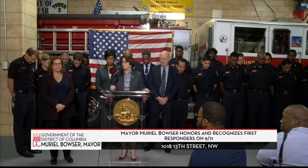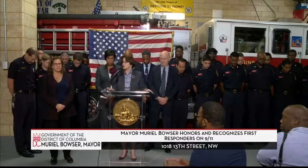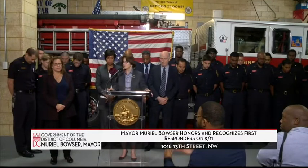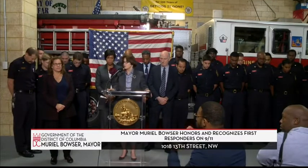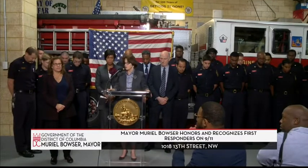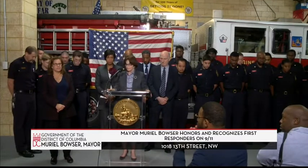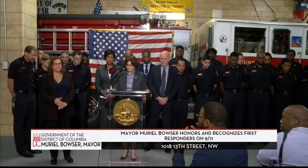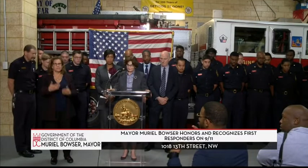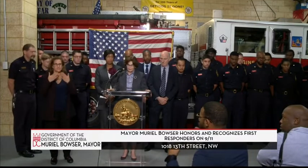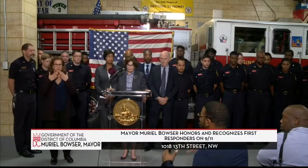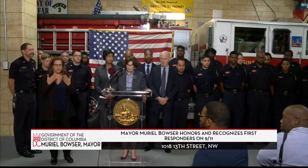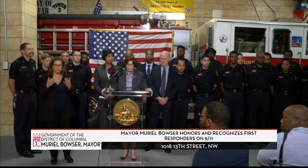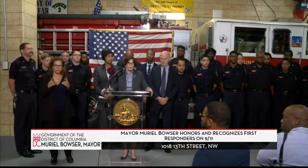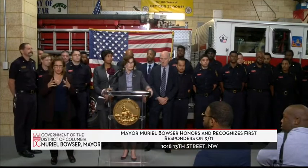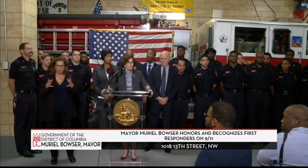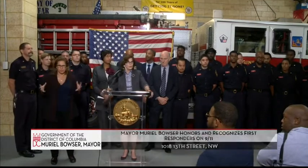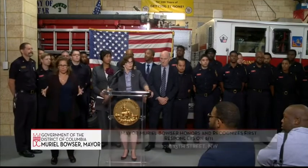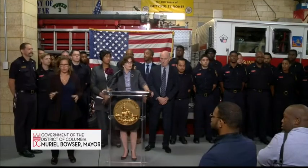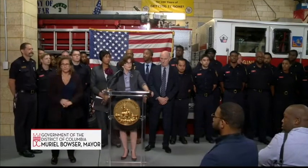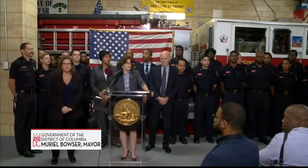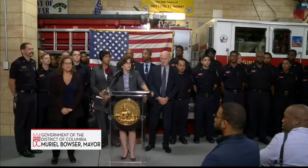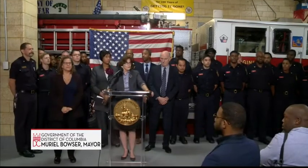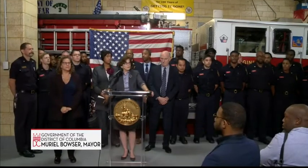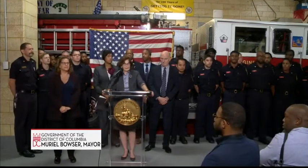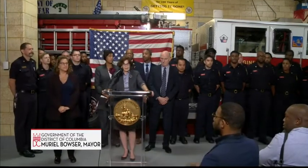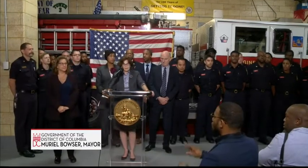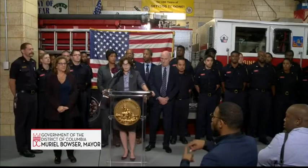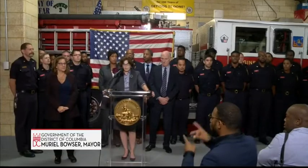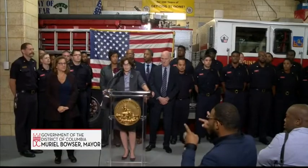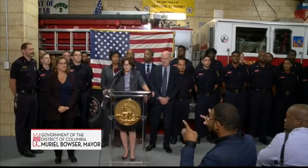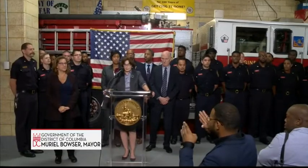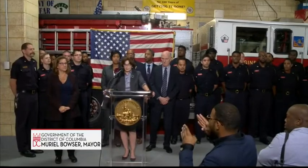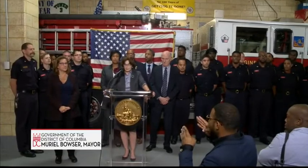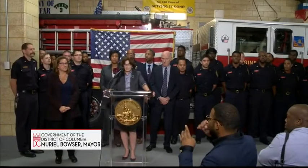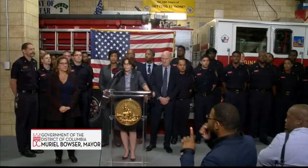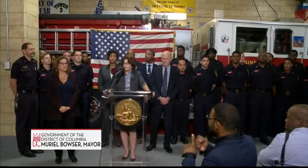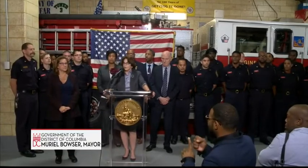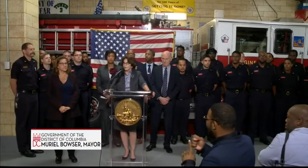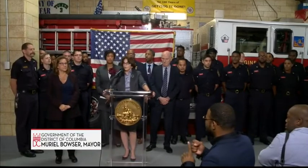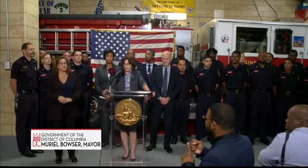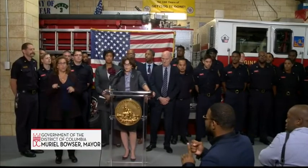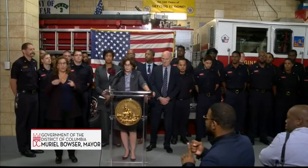THANK YOU VERY MUCH. WHEN TERRORIST ATTACKS ON OUR